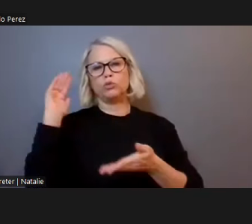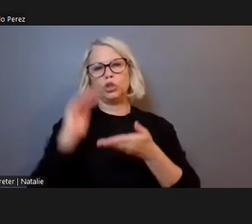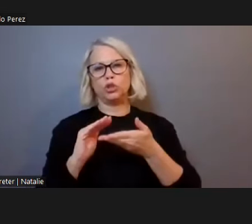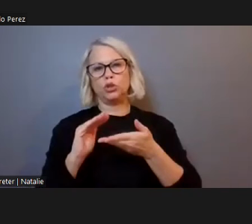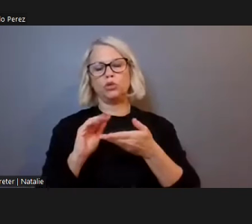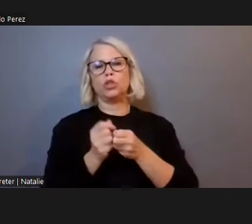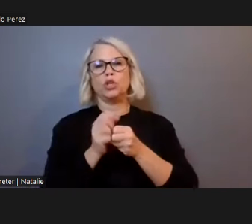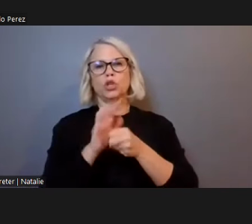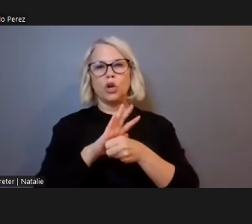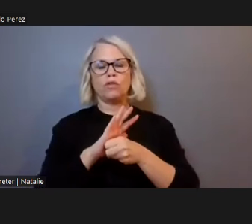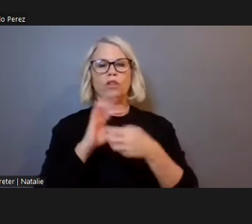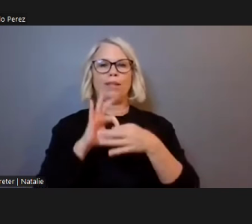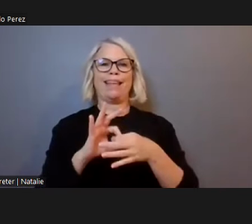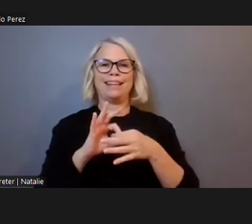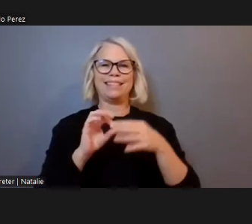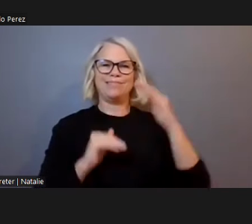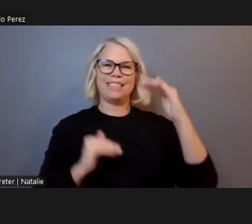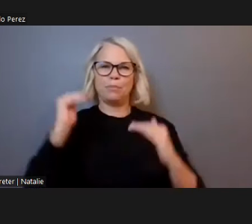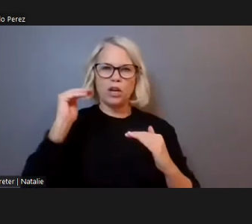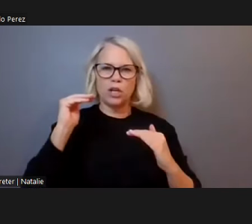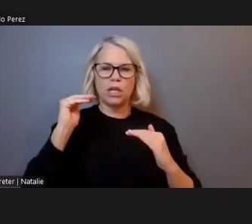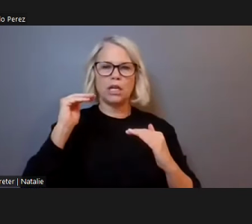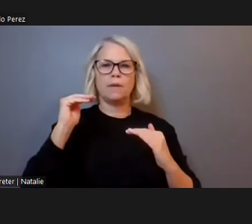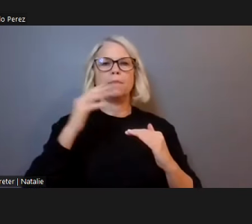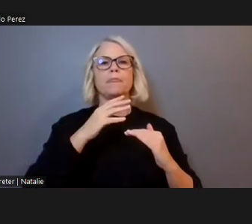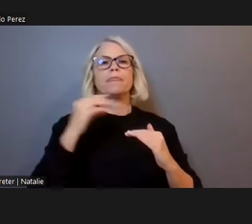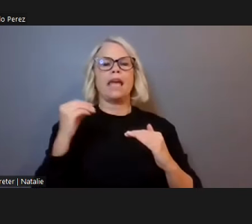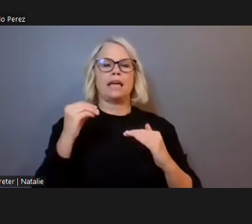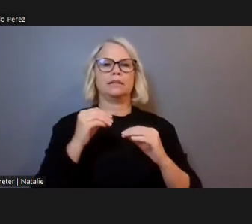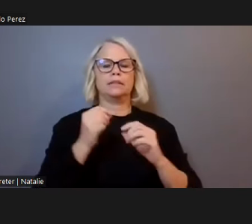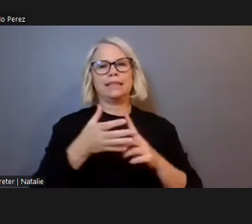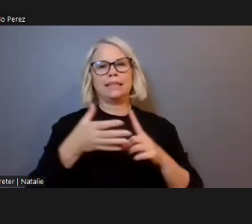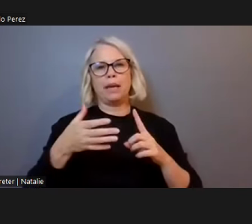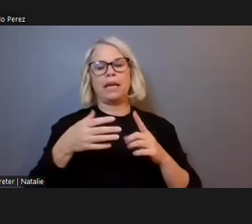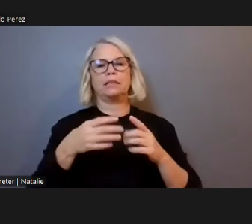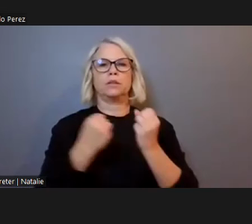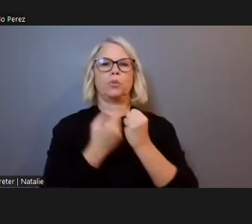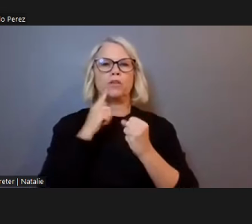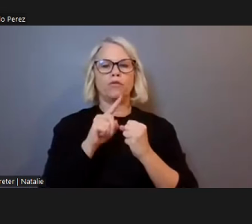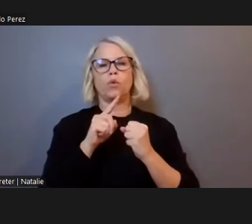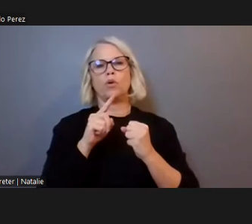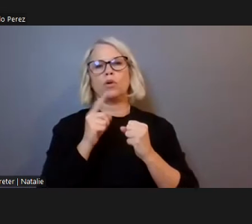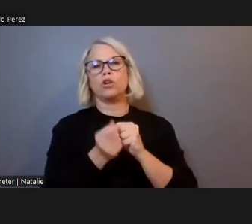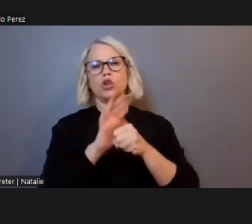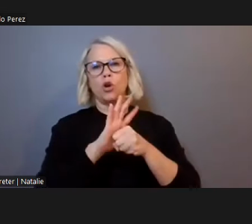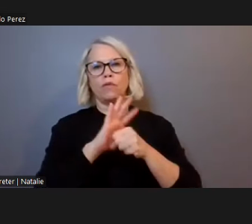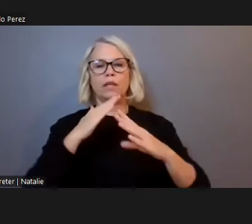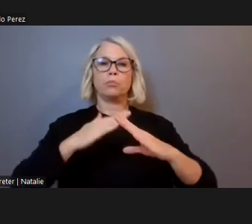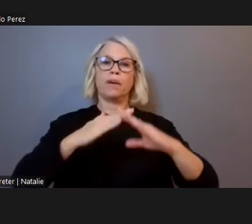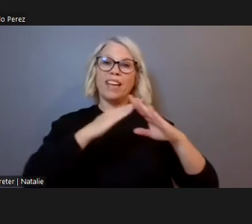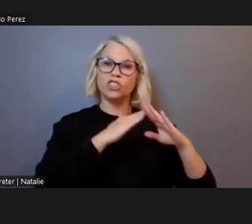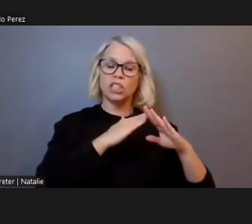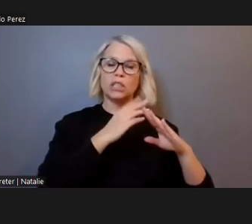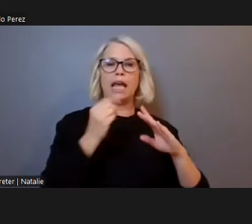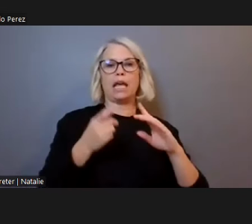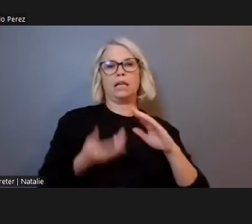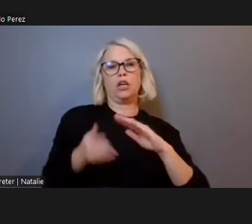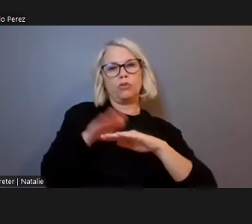disparities, to expand support for COVID-19 prevention, to increaseCOVID-19 vaccination